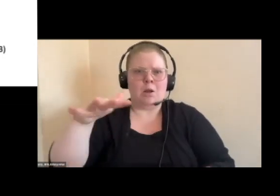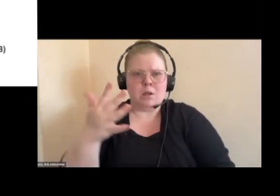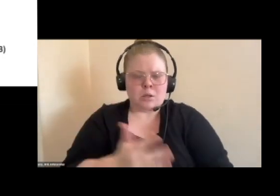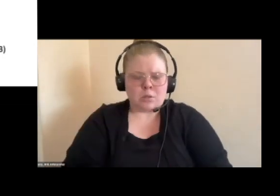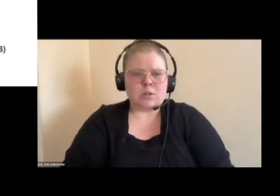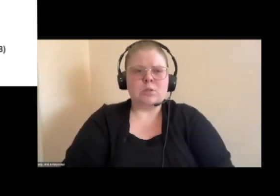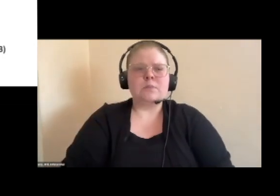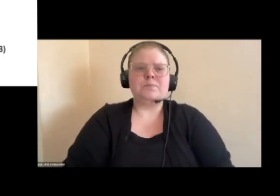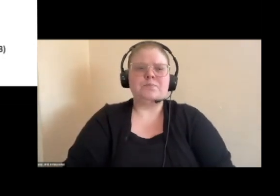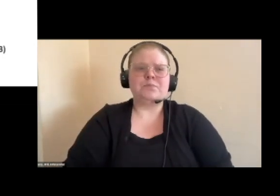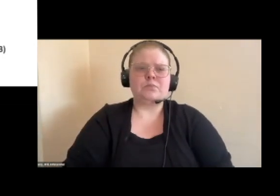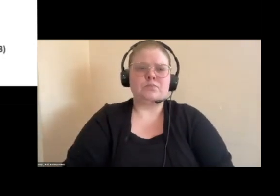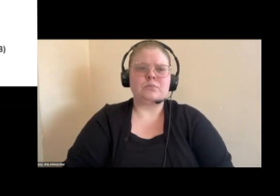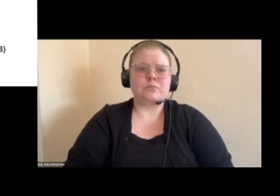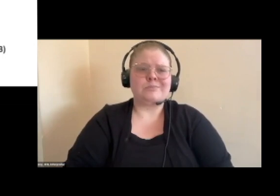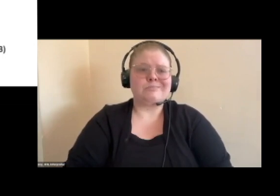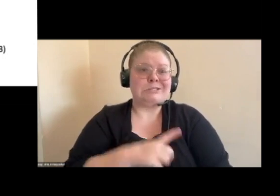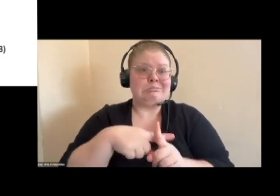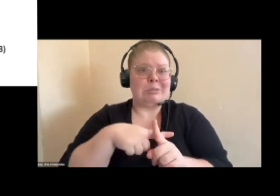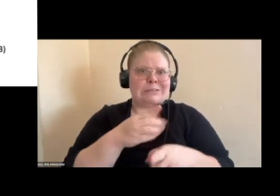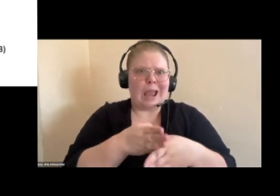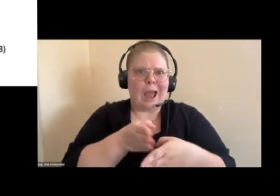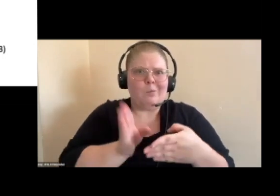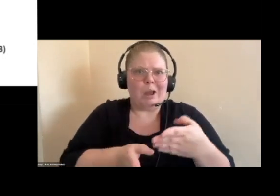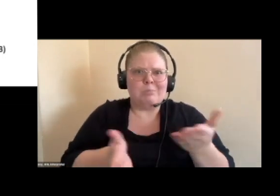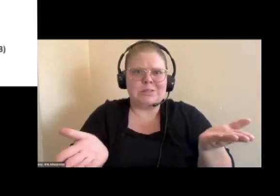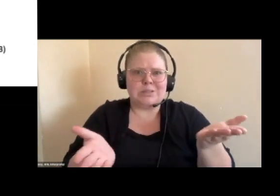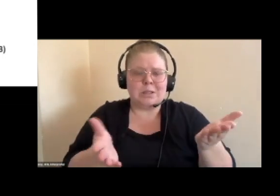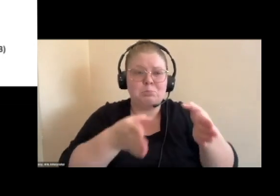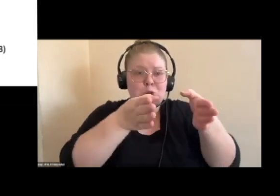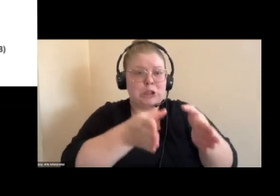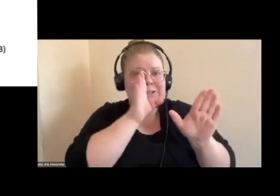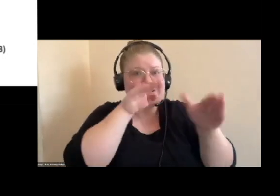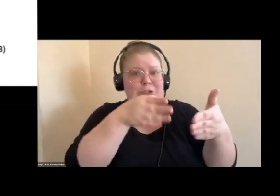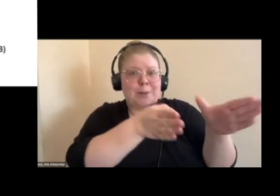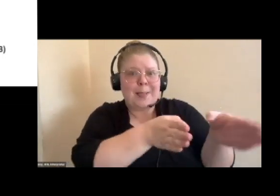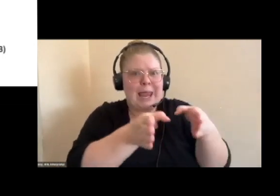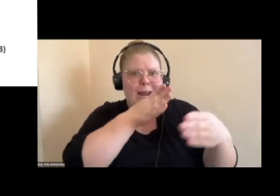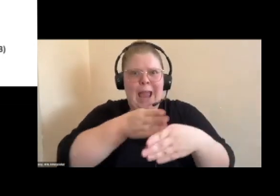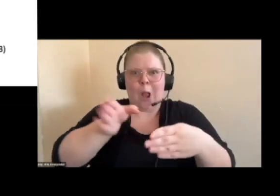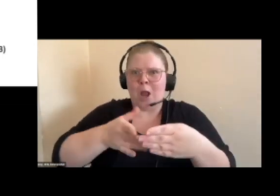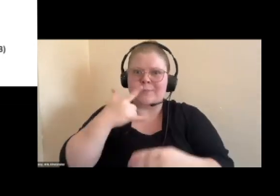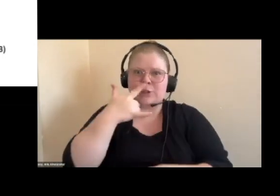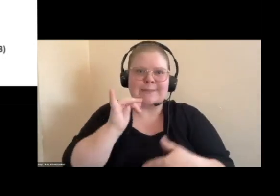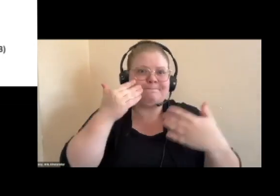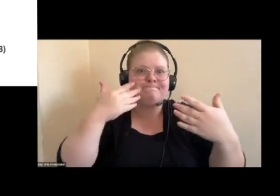know much about the outcomes of person centered planning. So we did two studies here.